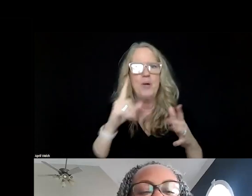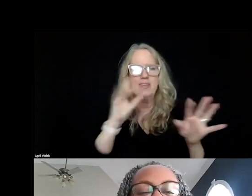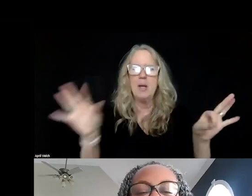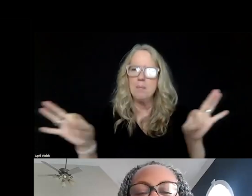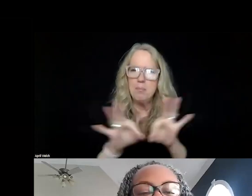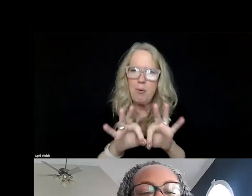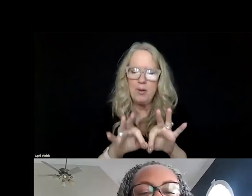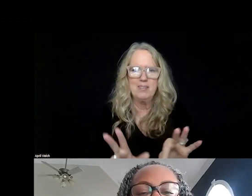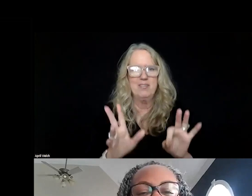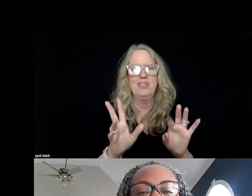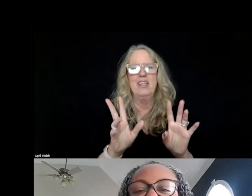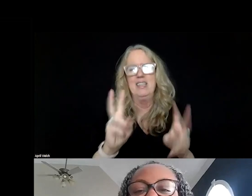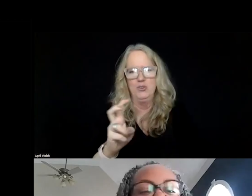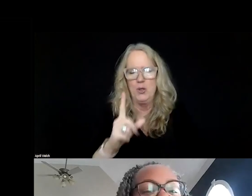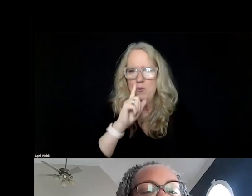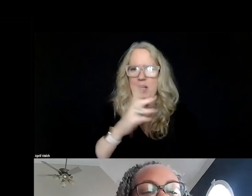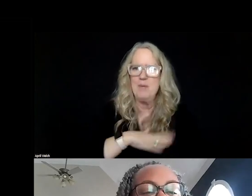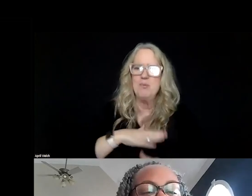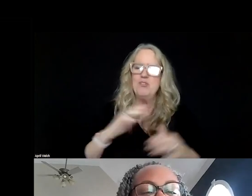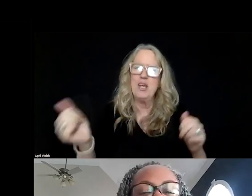AND APPRECIATE YOU ALL IN THE WORK THAT YOU ARE DOING